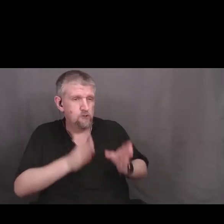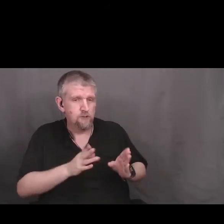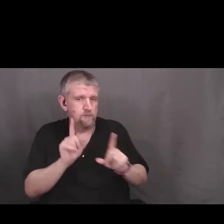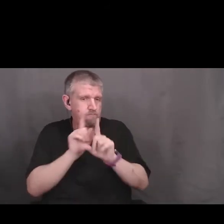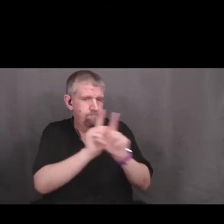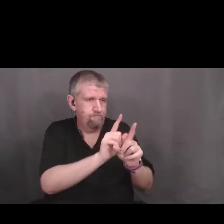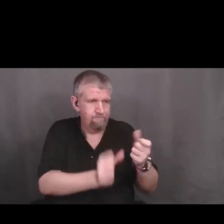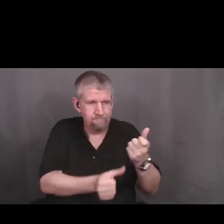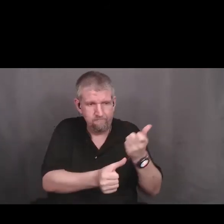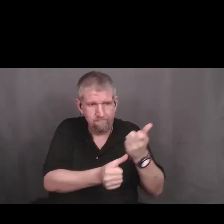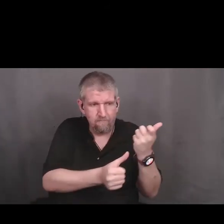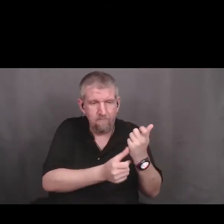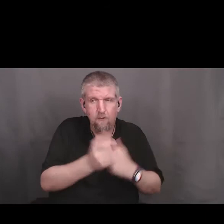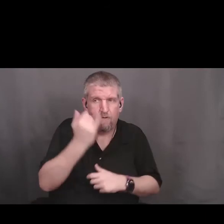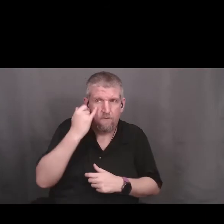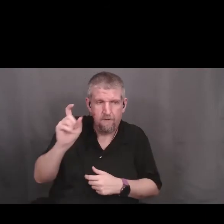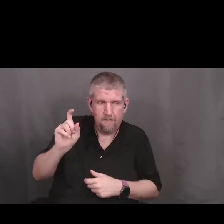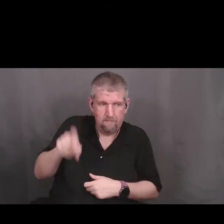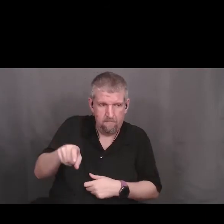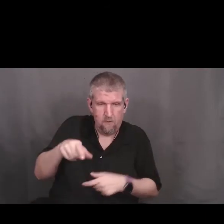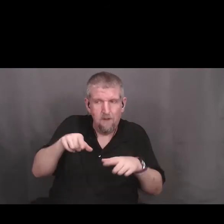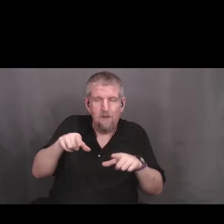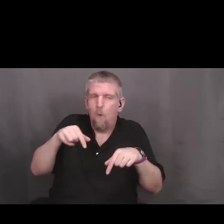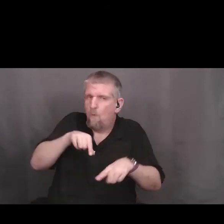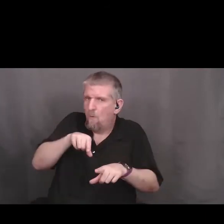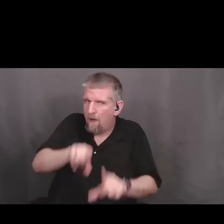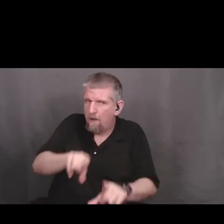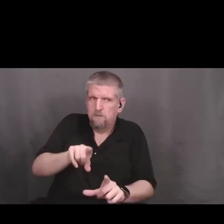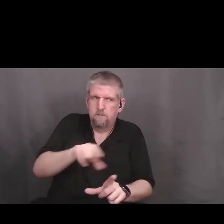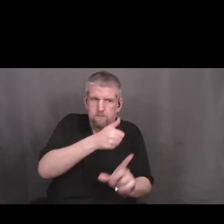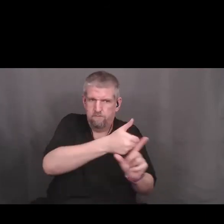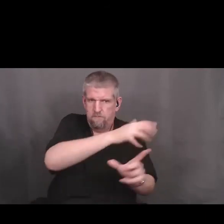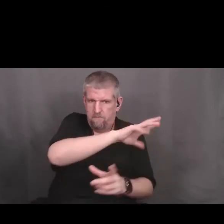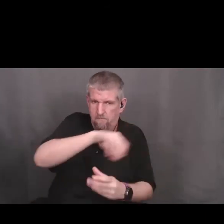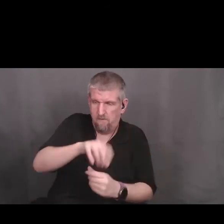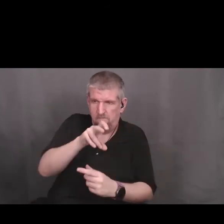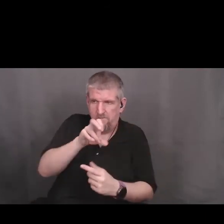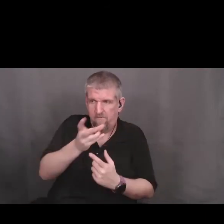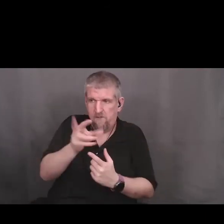that may require the services while they're participating in the program.